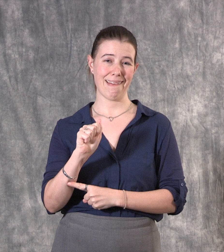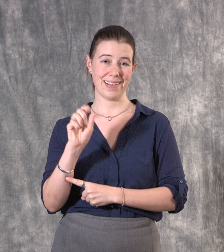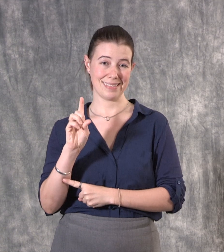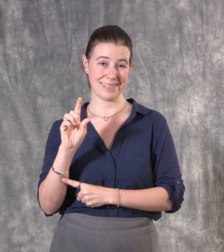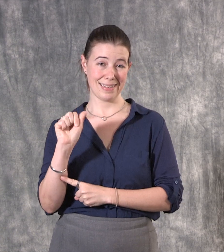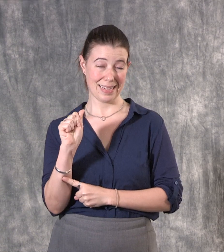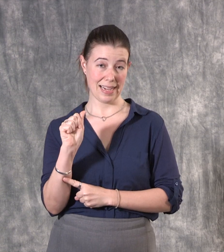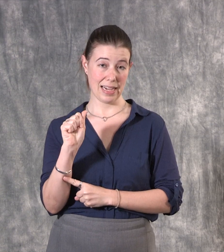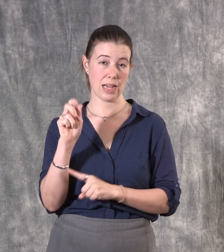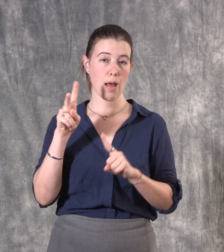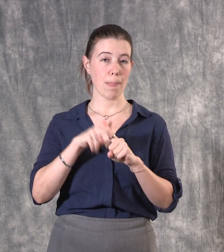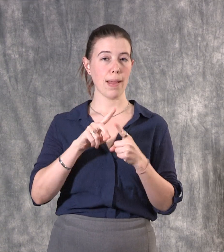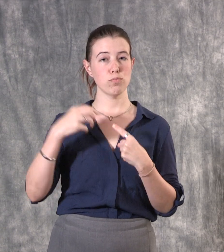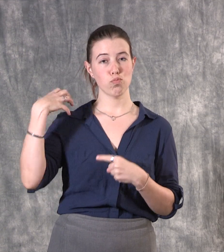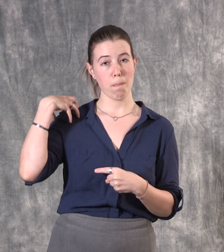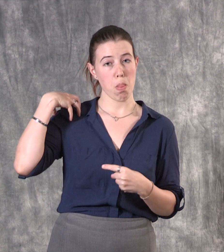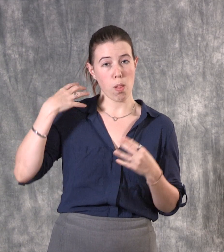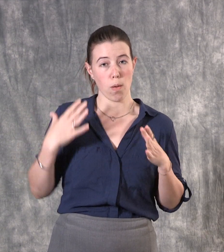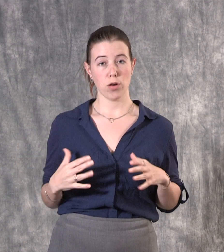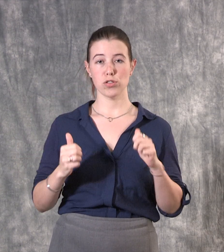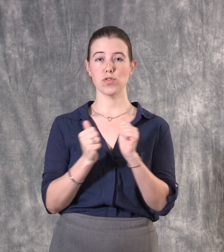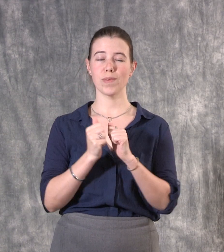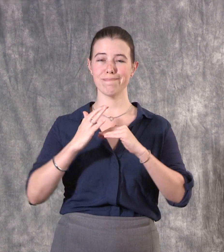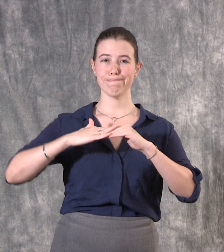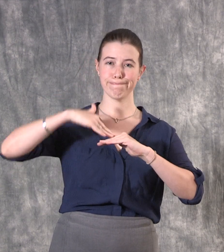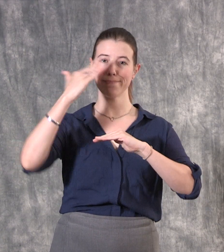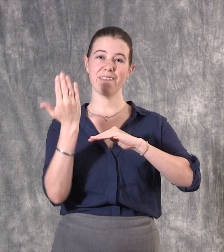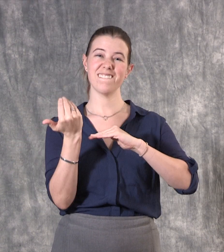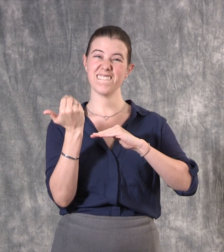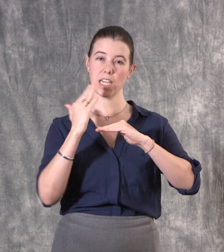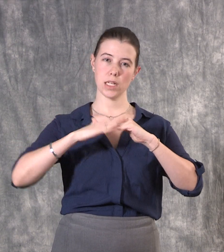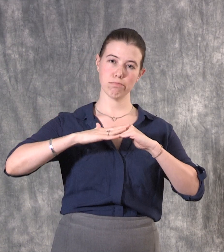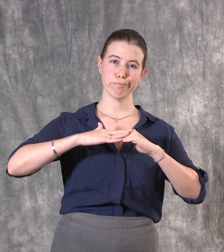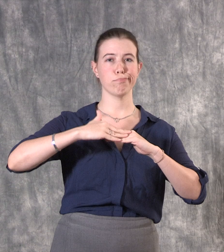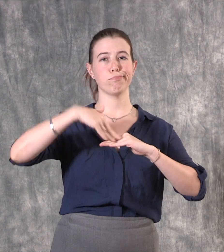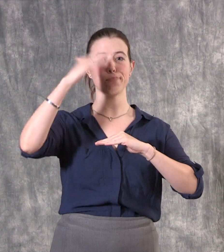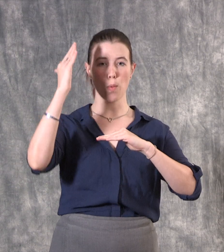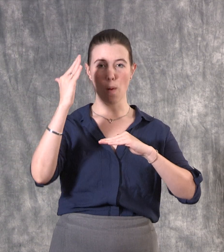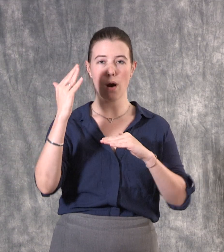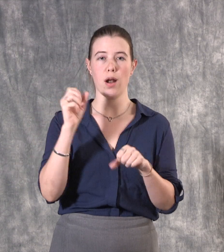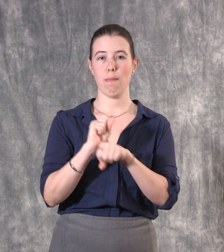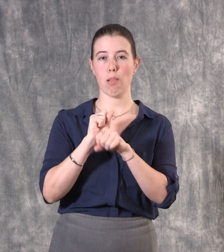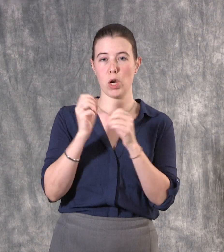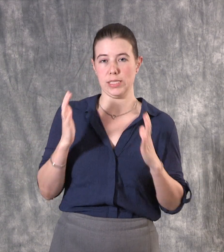applies to employers with 15 or more employees.